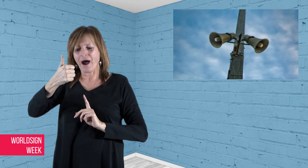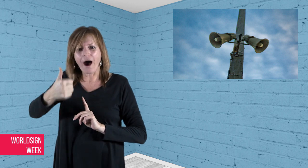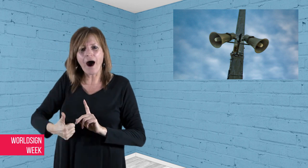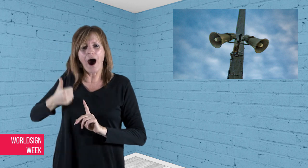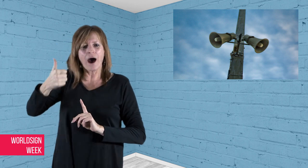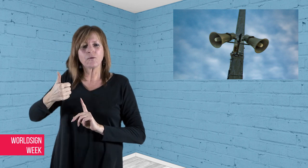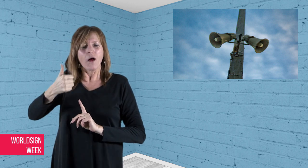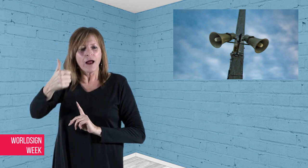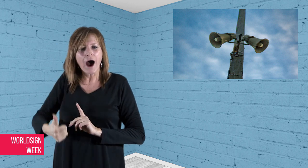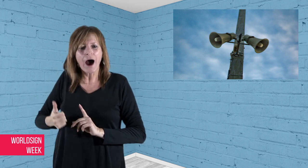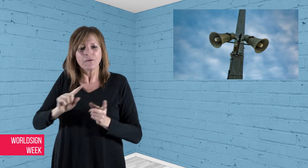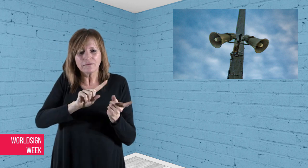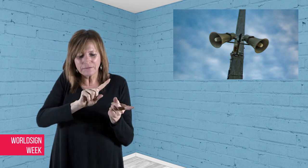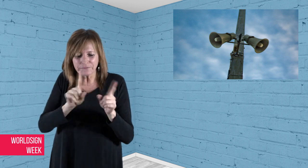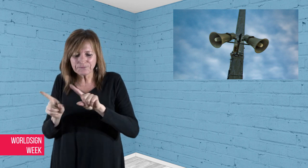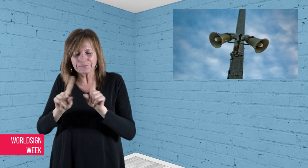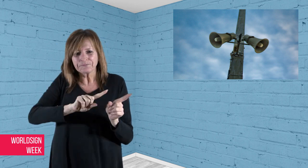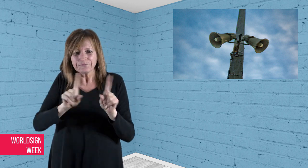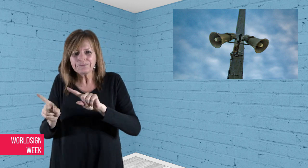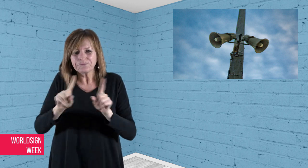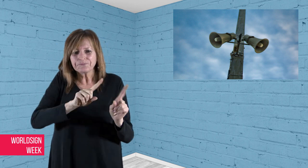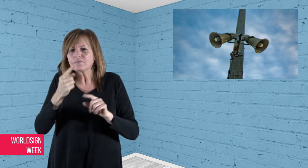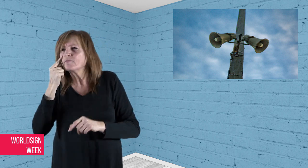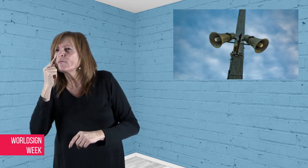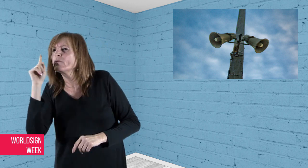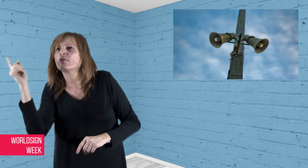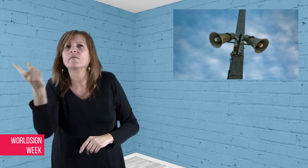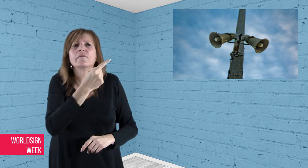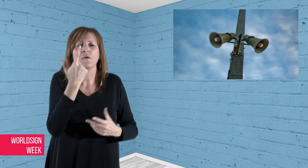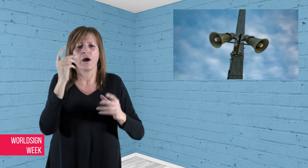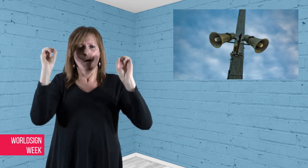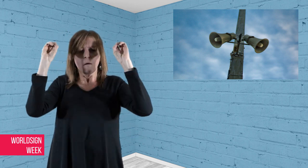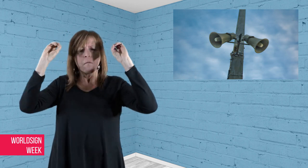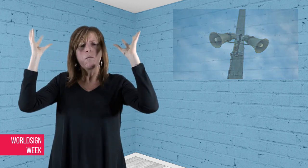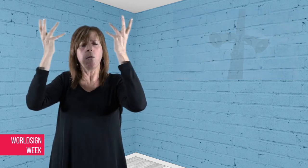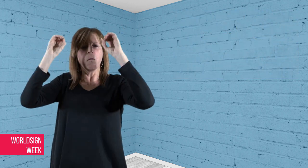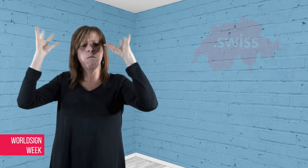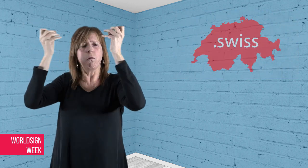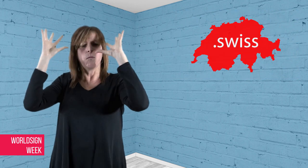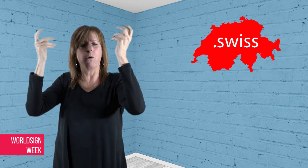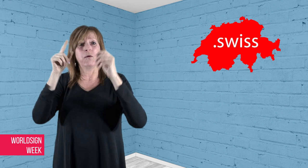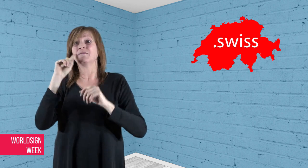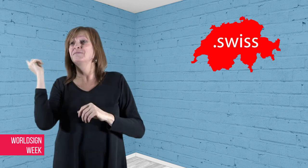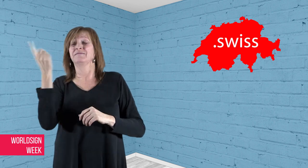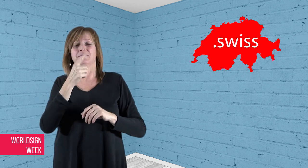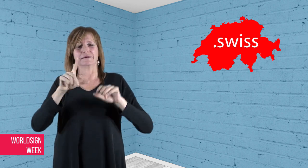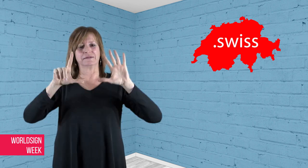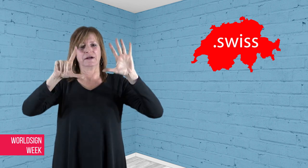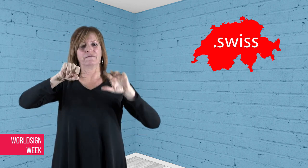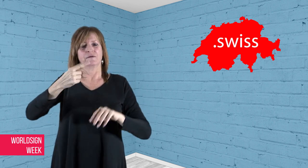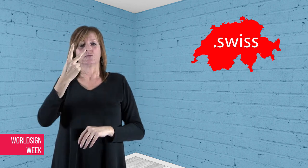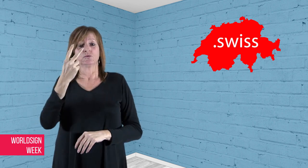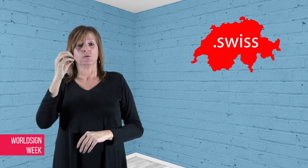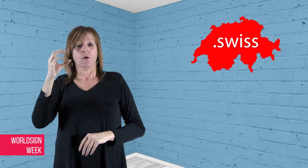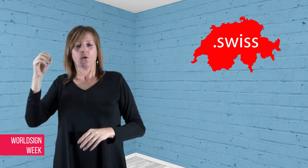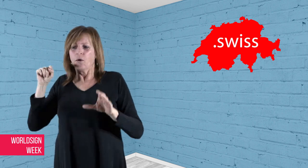cities against the government’s annual testing of the country’s